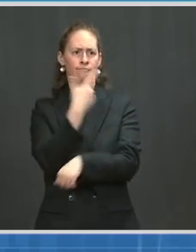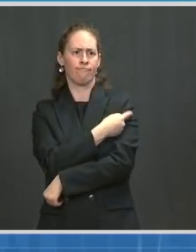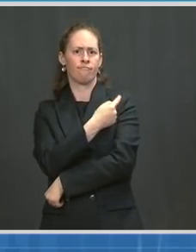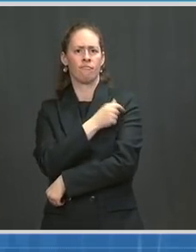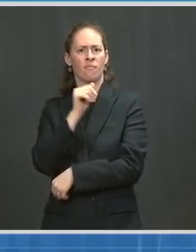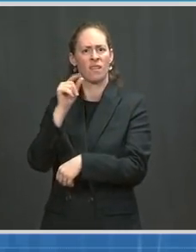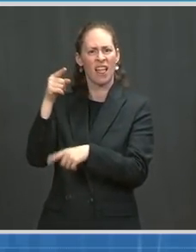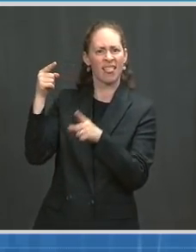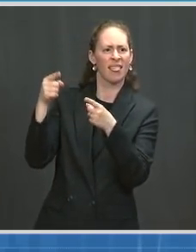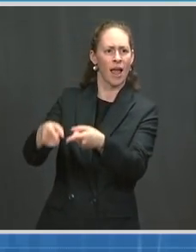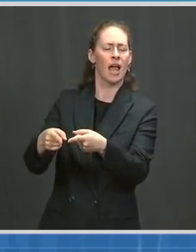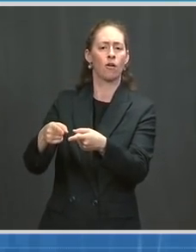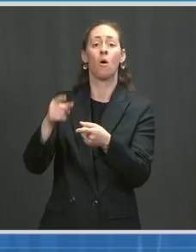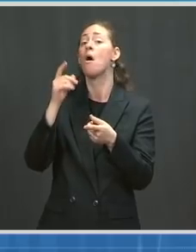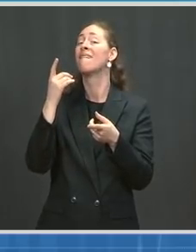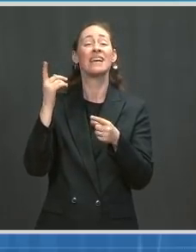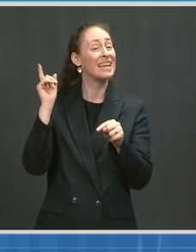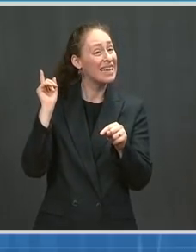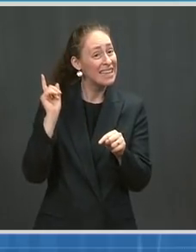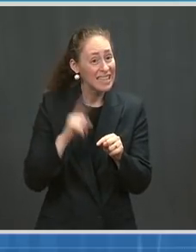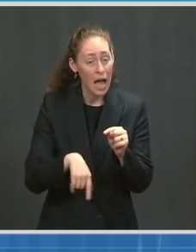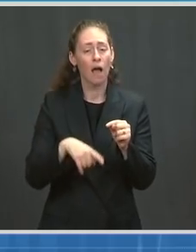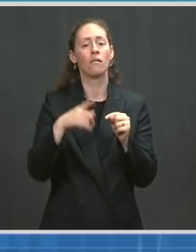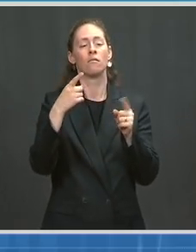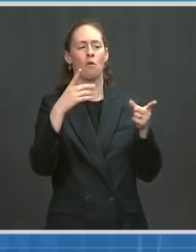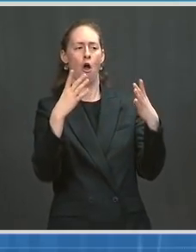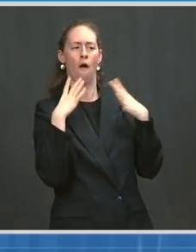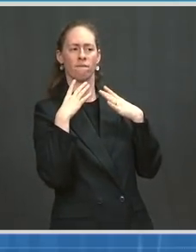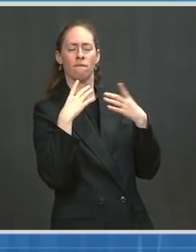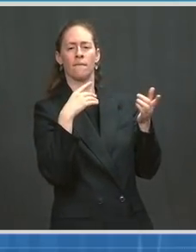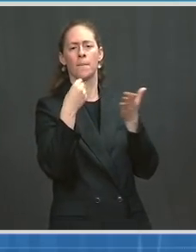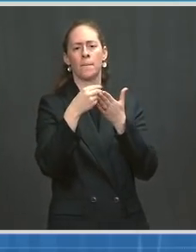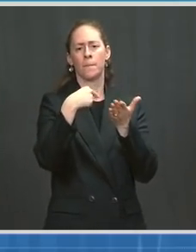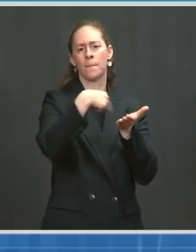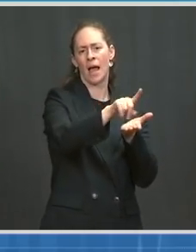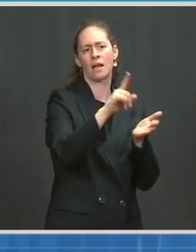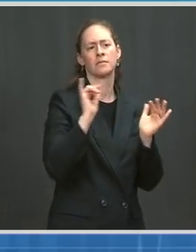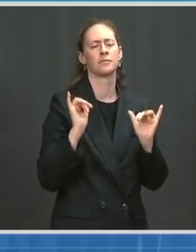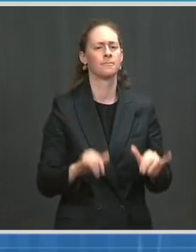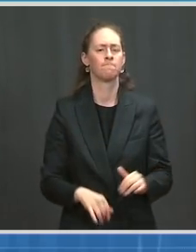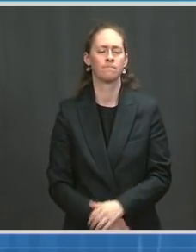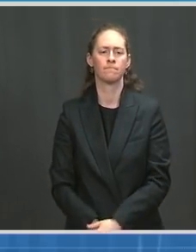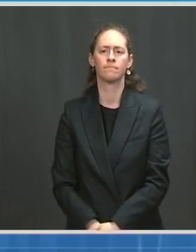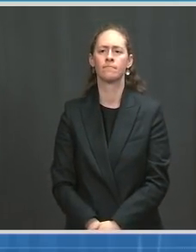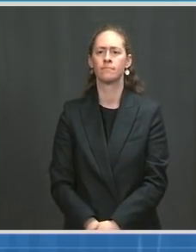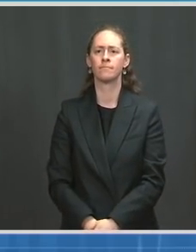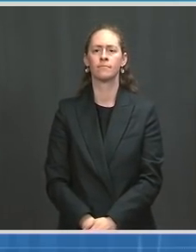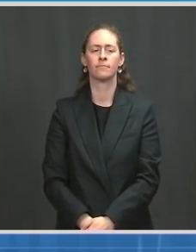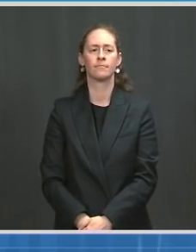about that before I turn to Dr. Fauci? Dr. Murthy: Sure. Well, thanks Andy. And, Meg, thanks for the question. I would just say, look,